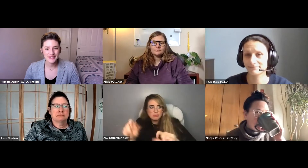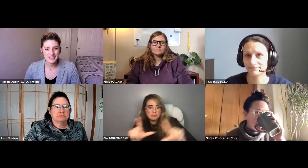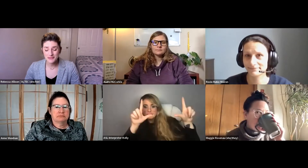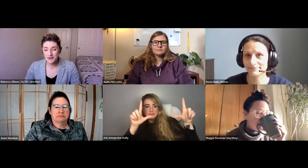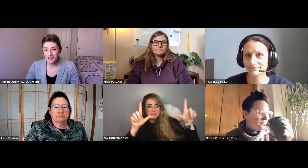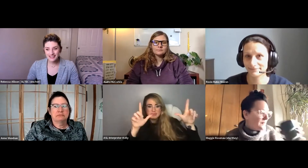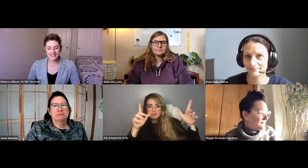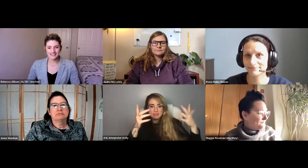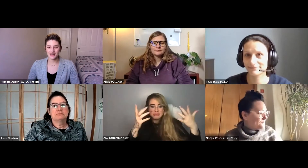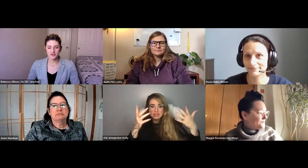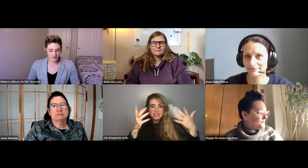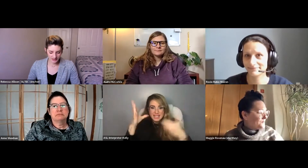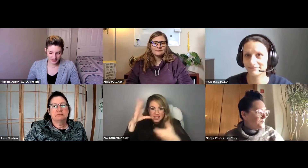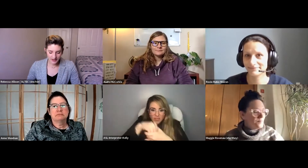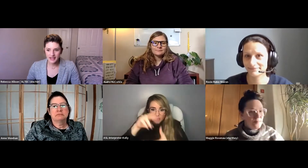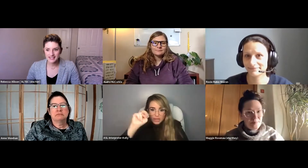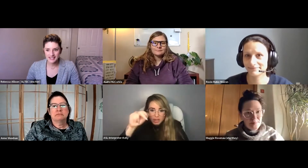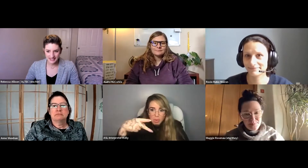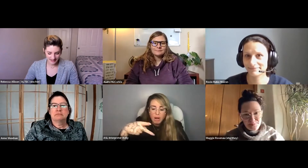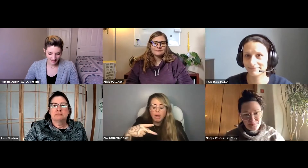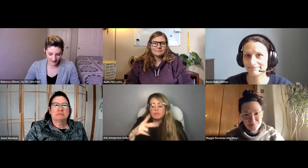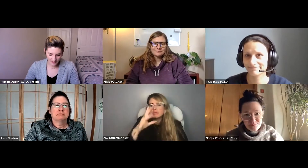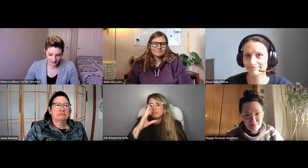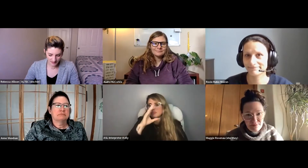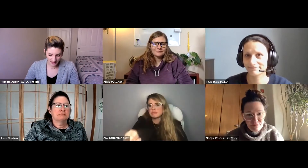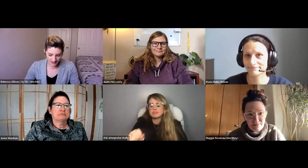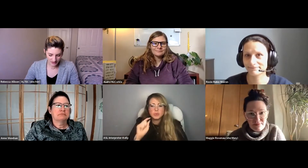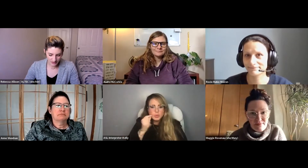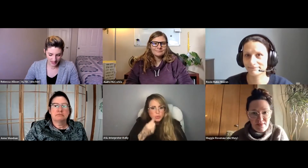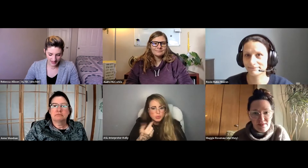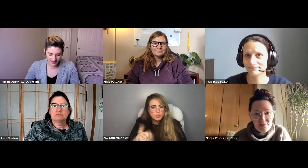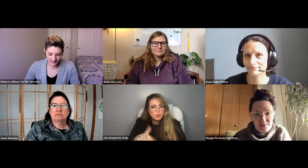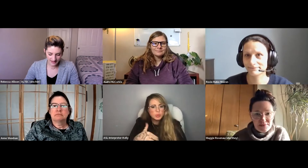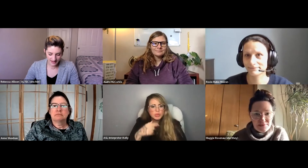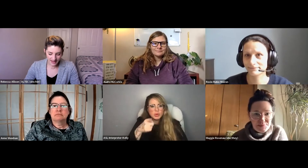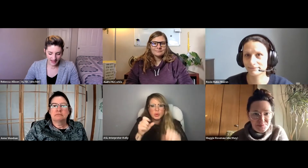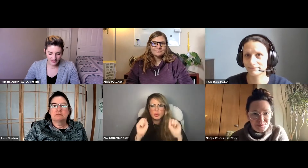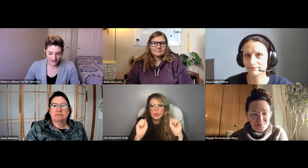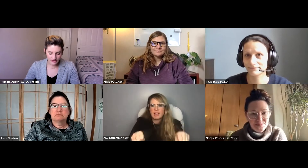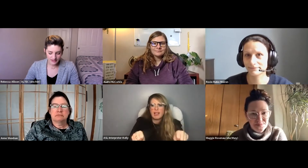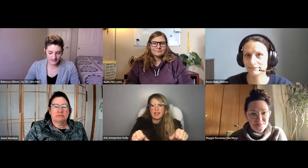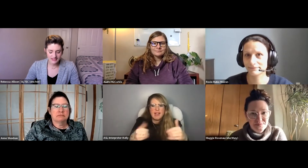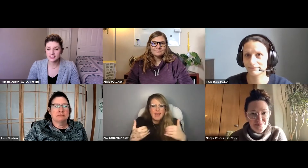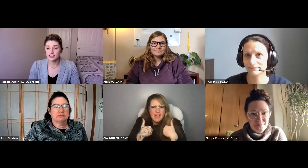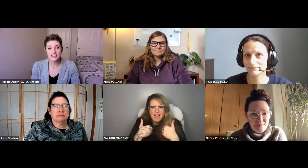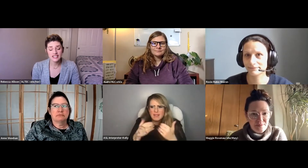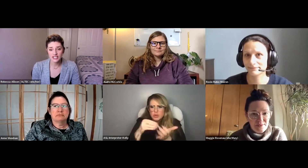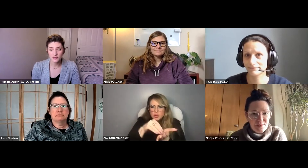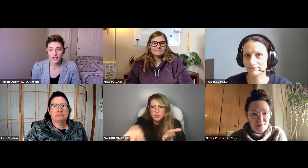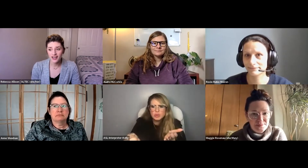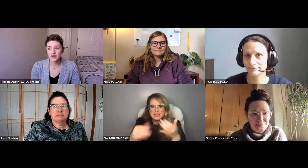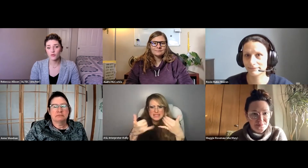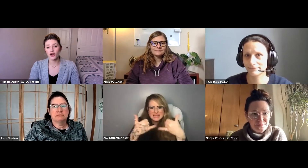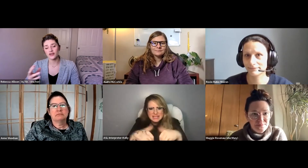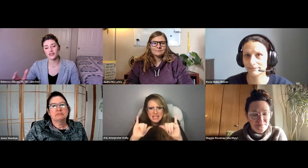Nearpod sounds really amazing. That you can have students still see Nearpod while they're in their